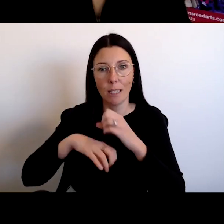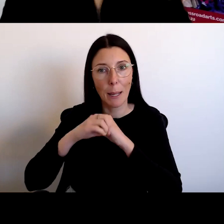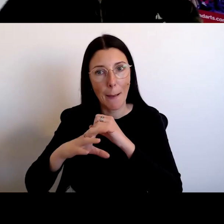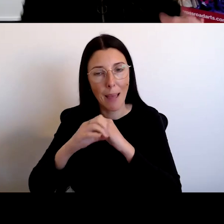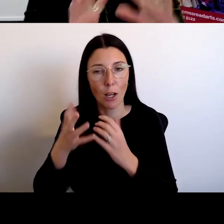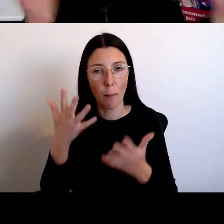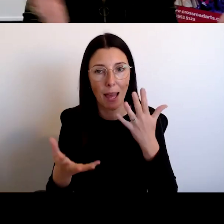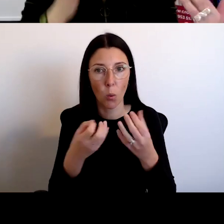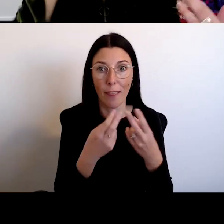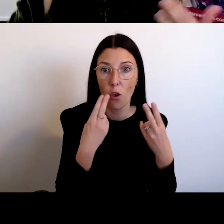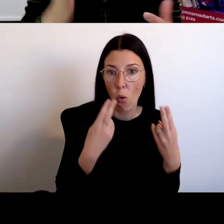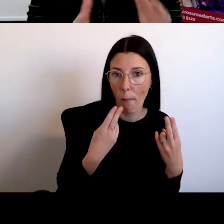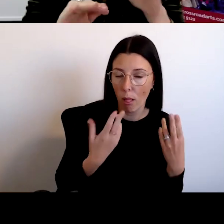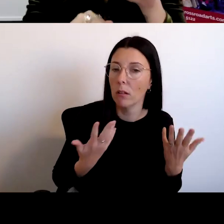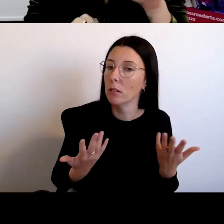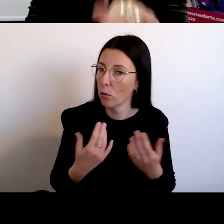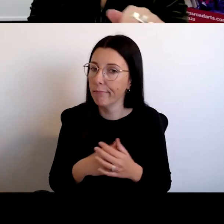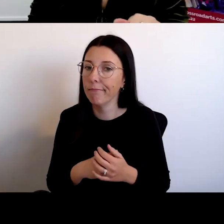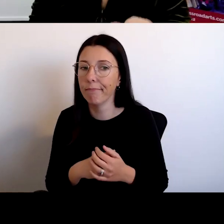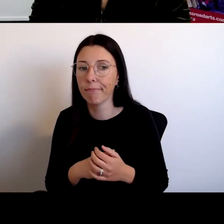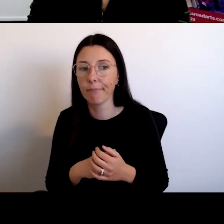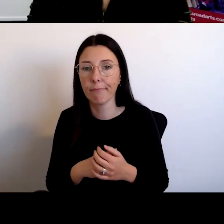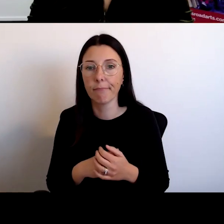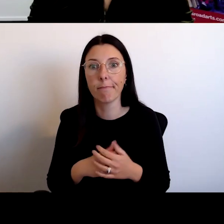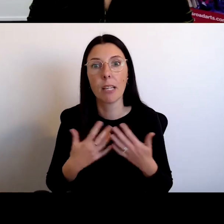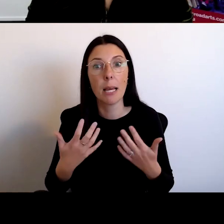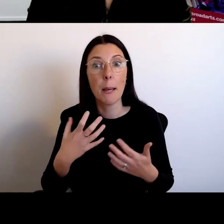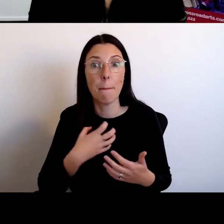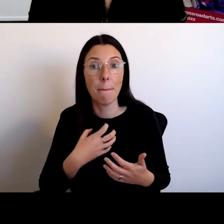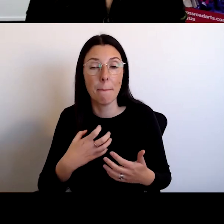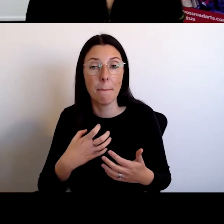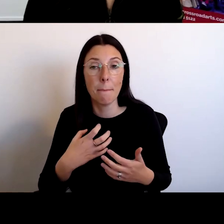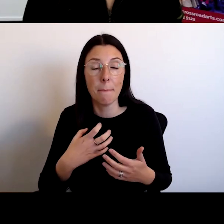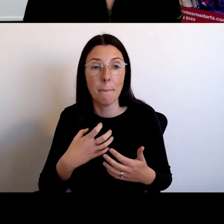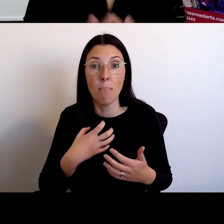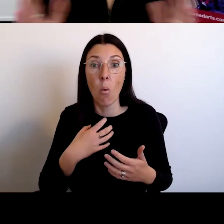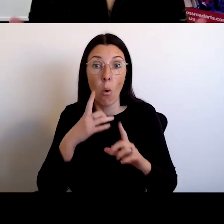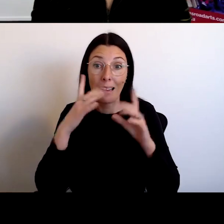They have definitely been supportive in the past but it just made things clearer. So I think if